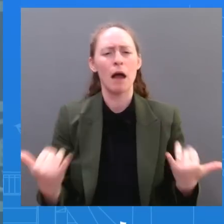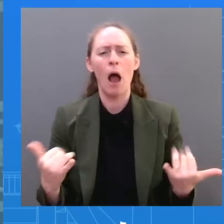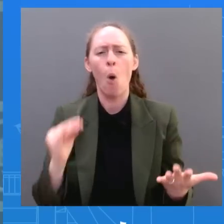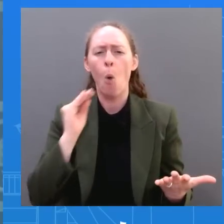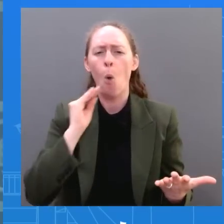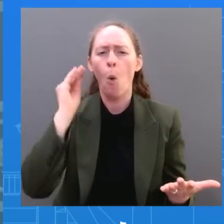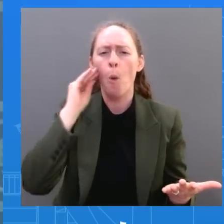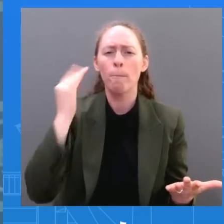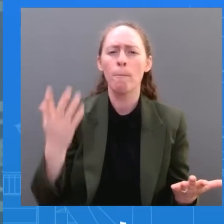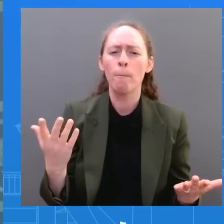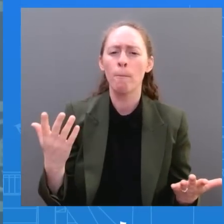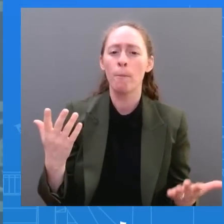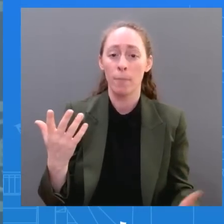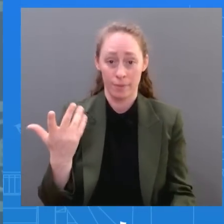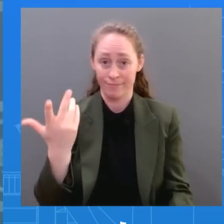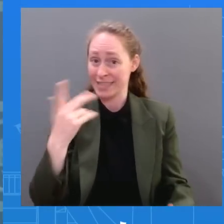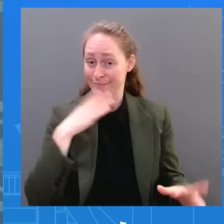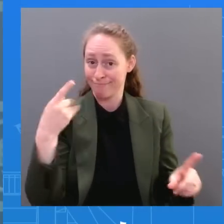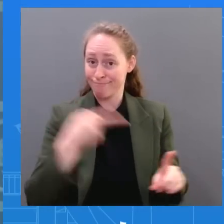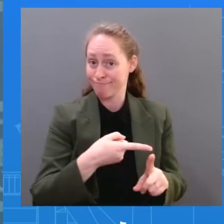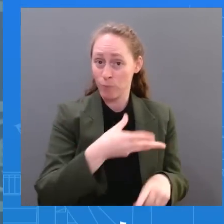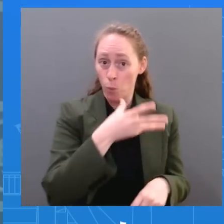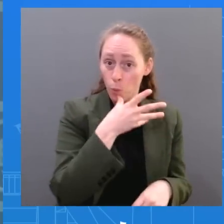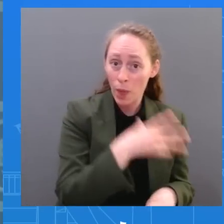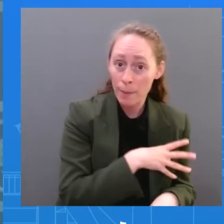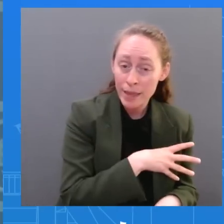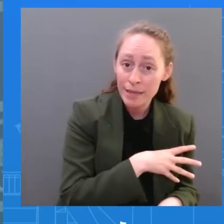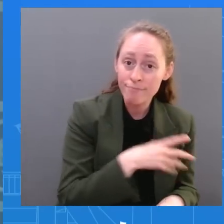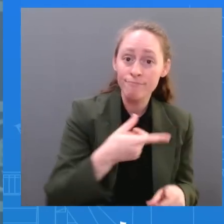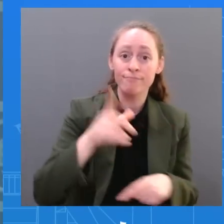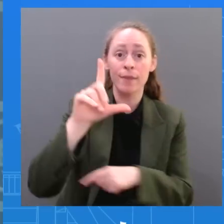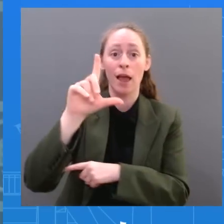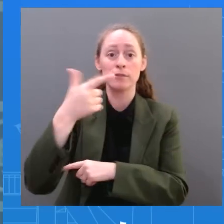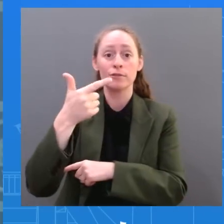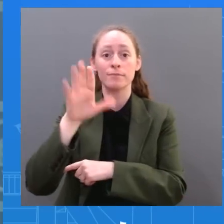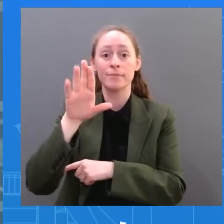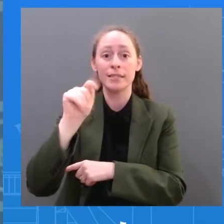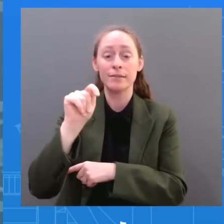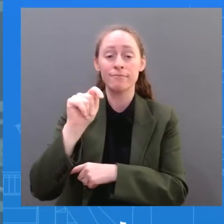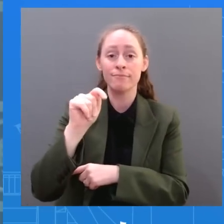who has put all of the things that you just laid out --